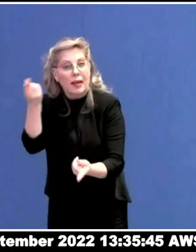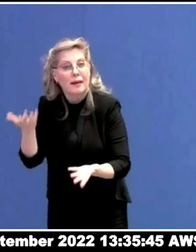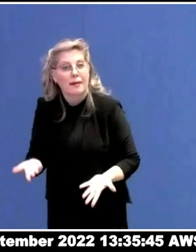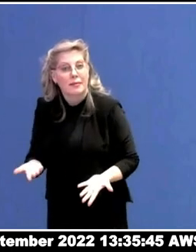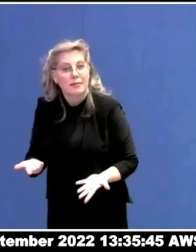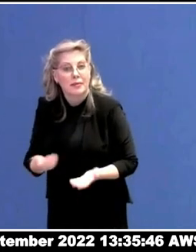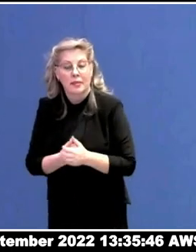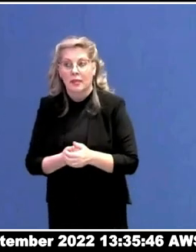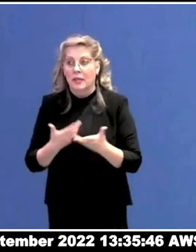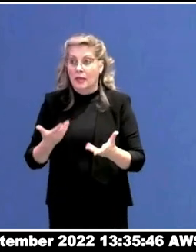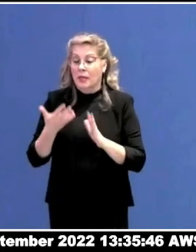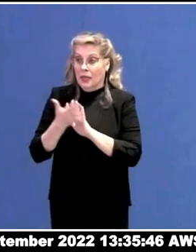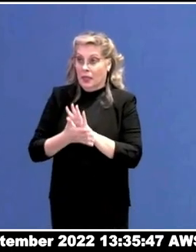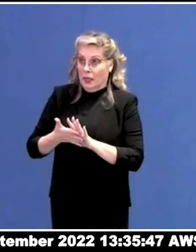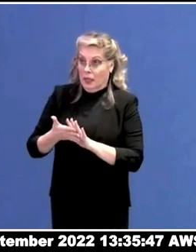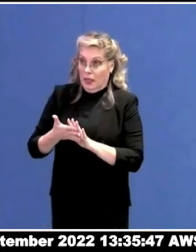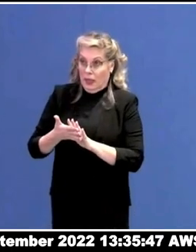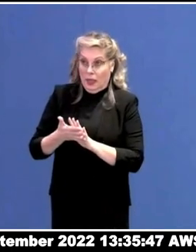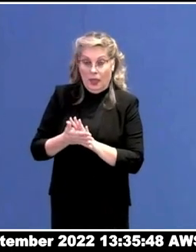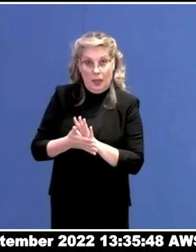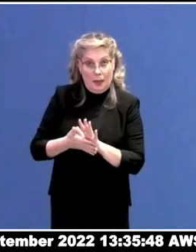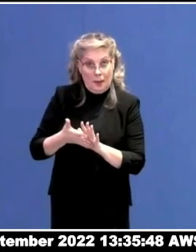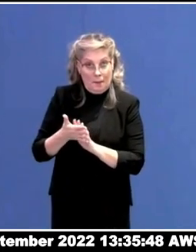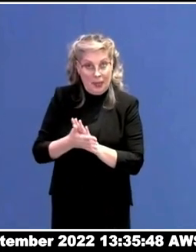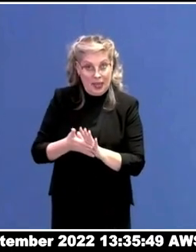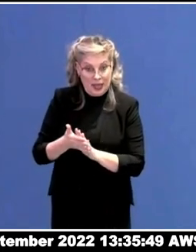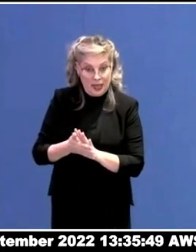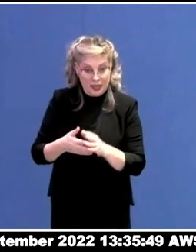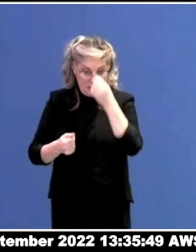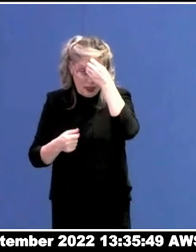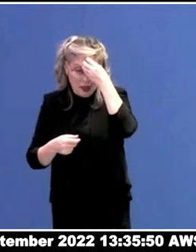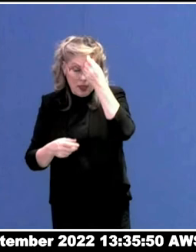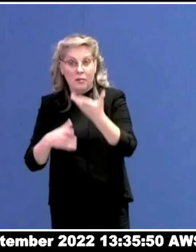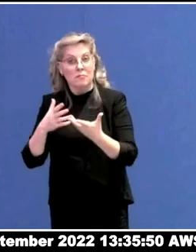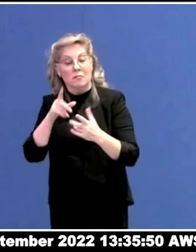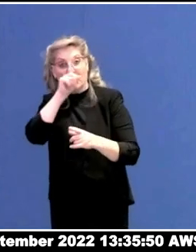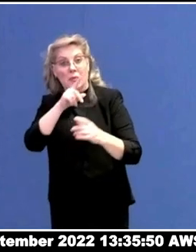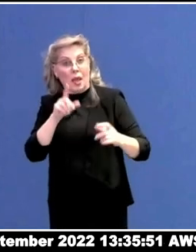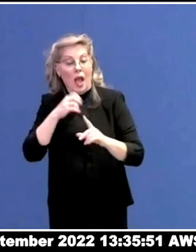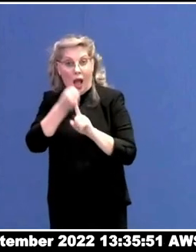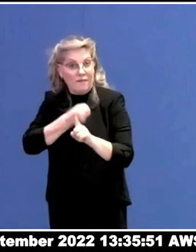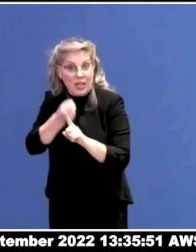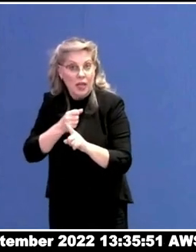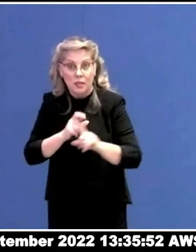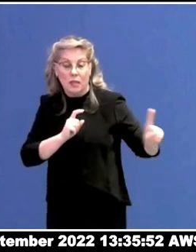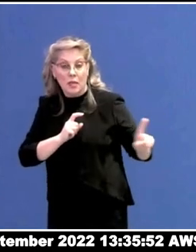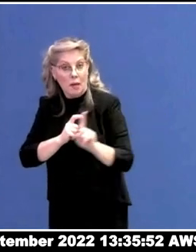other people in prison because they are allocated ad hoc now for people with disabilities and it's quite dangerous and distressing for those -